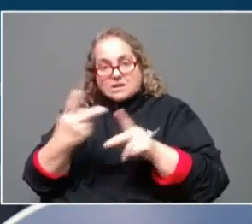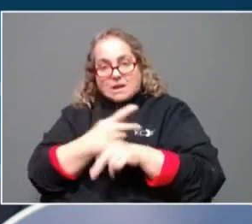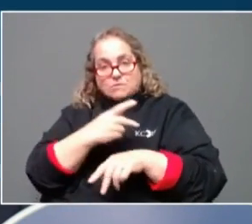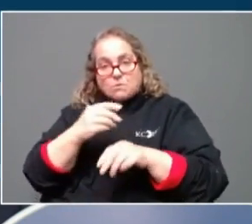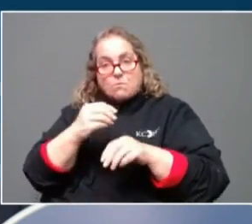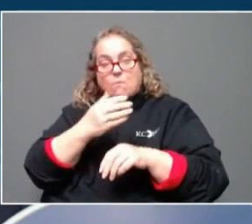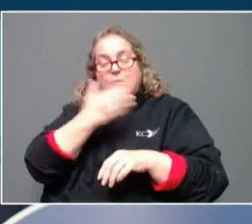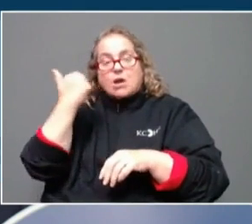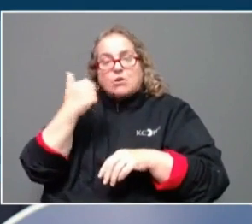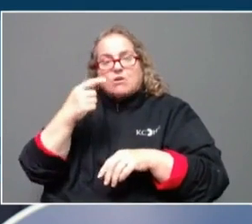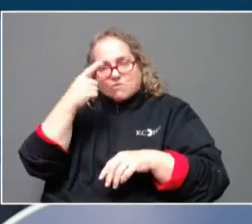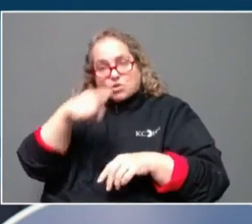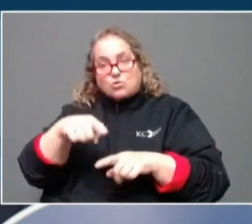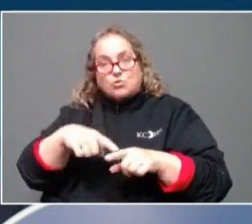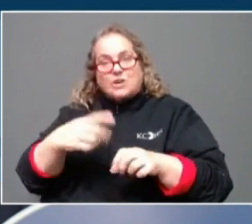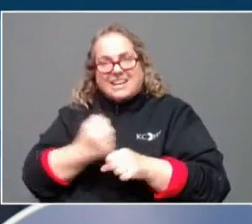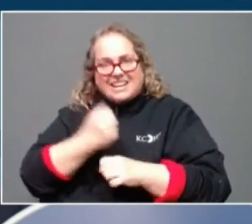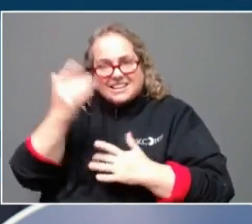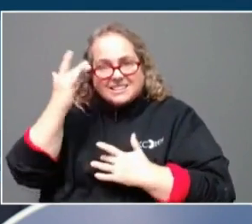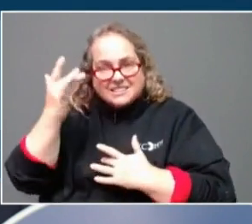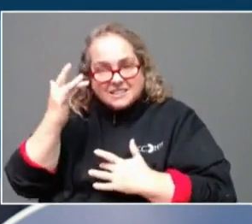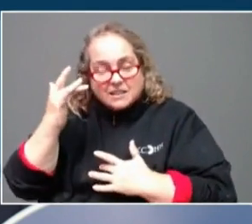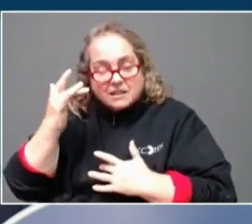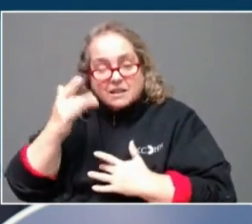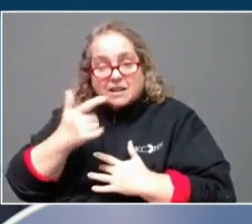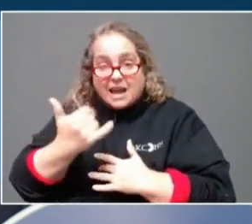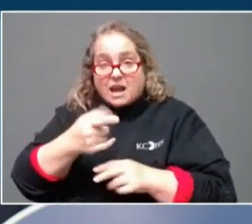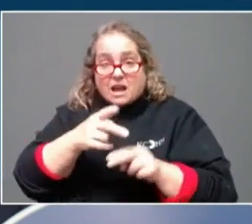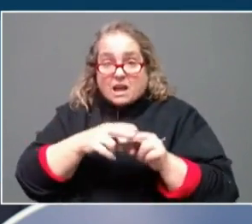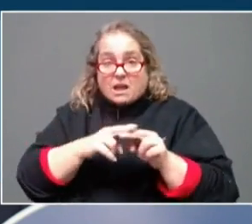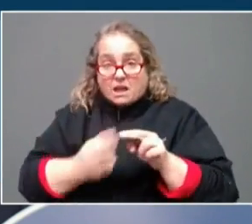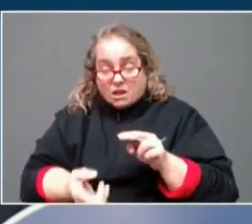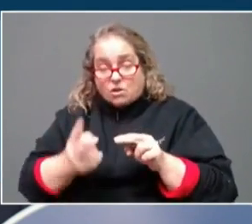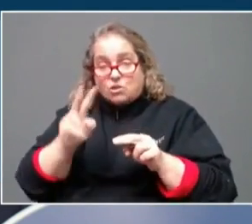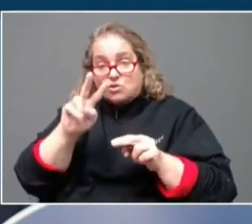little bit now it's time to 2.4 is a protective benefit. But that's still